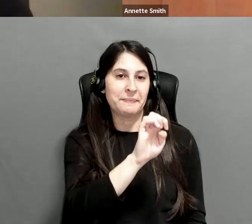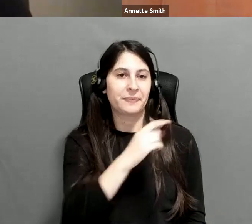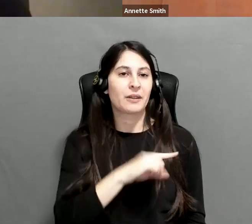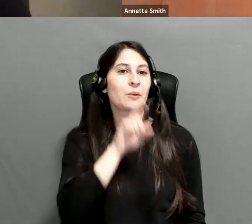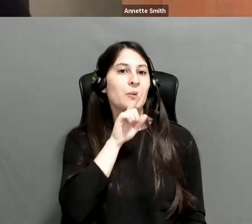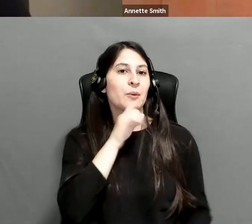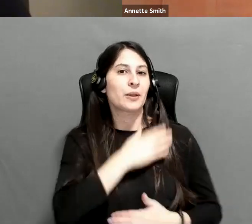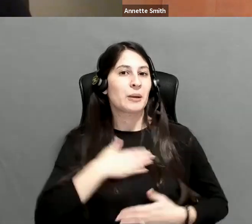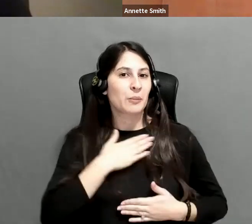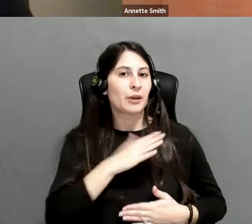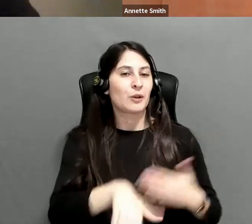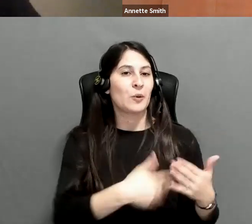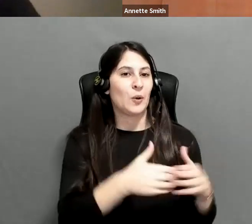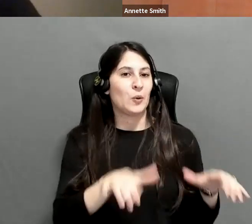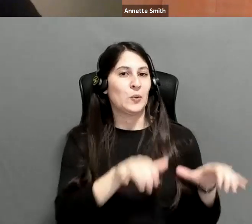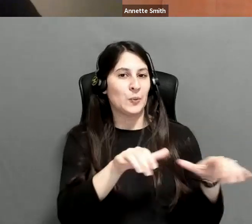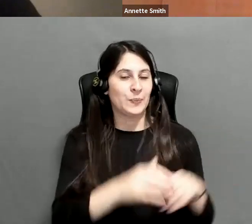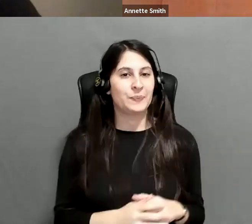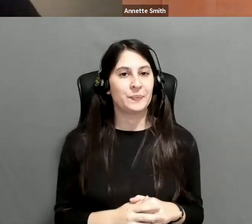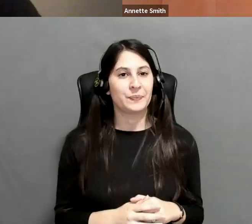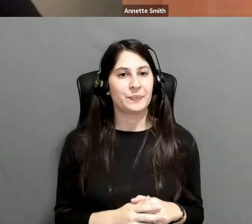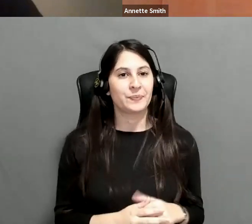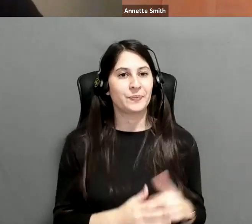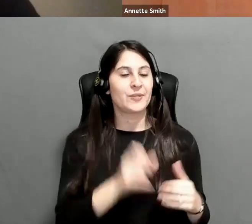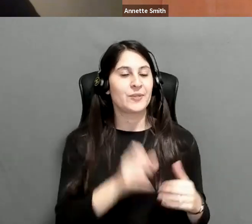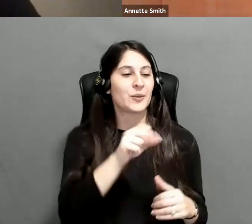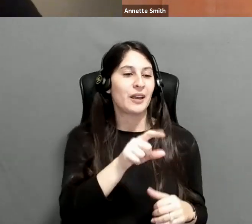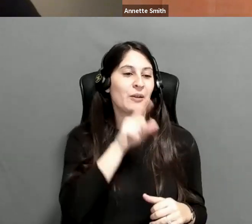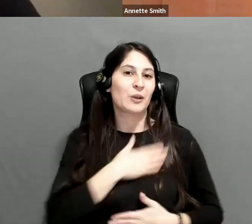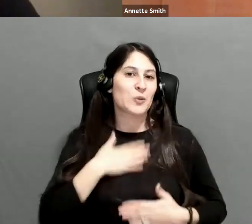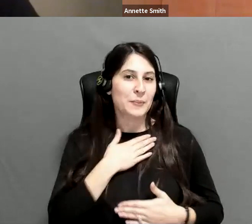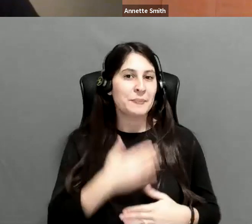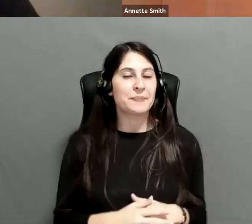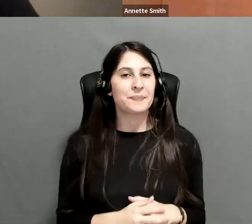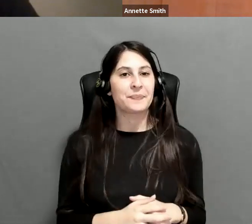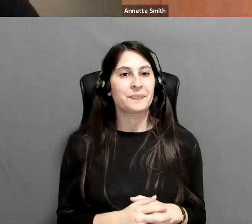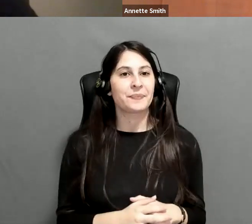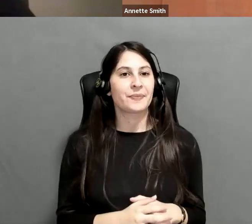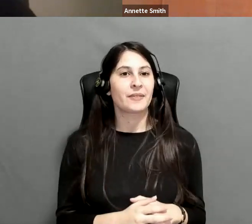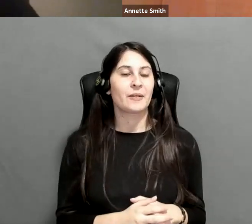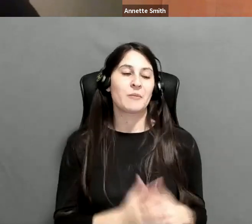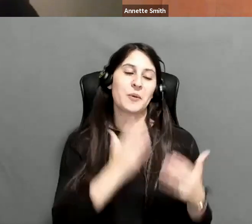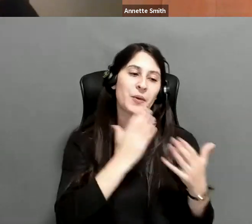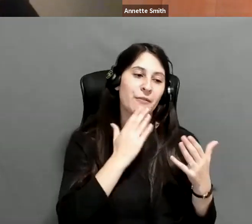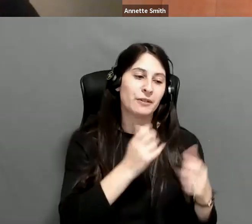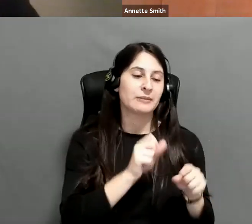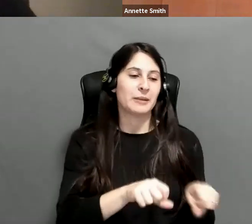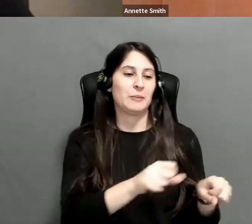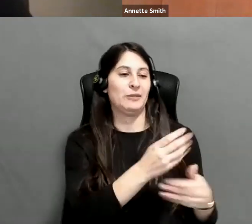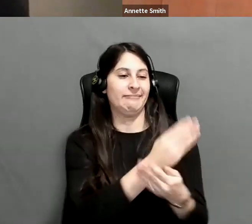much to our interpreters, as well. And Valerie and mckenzie. I appreciate all you did.